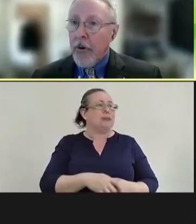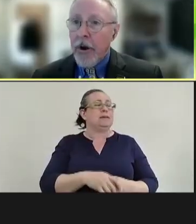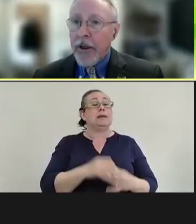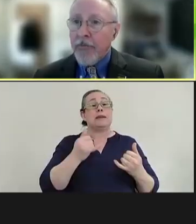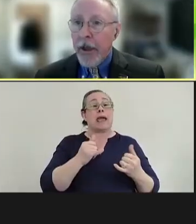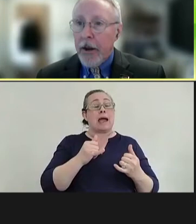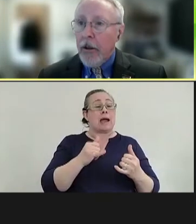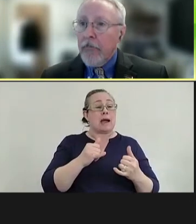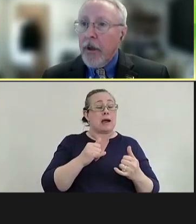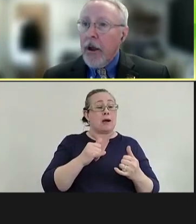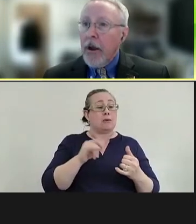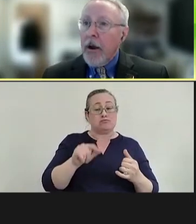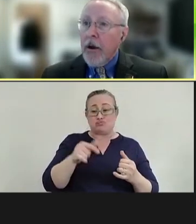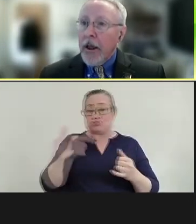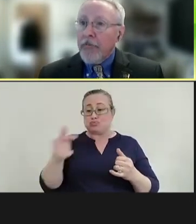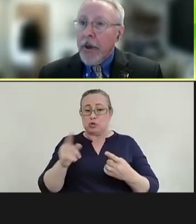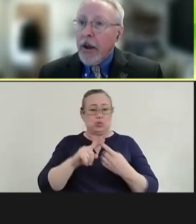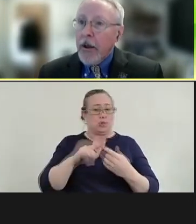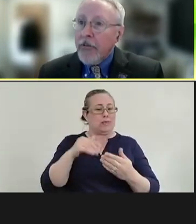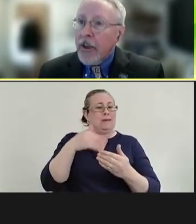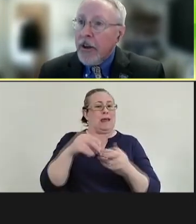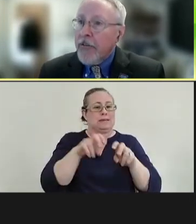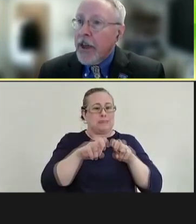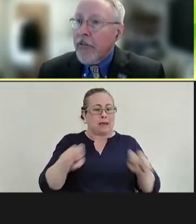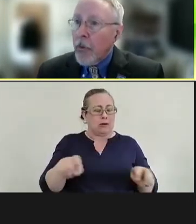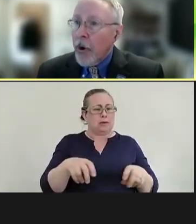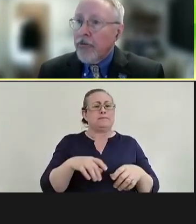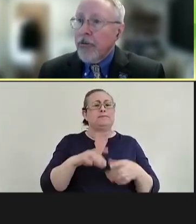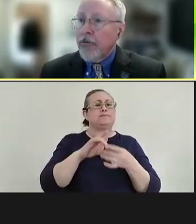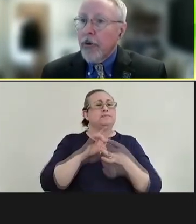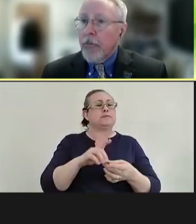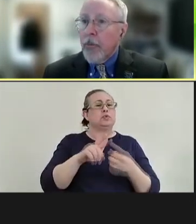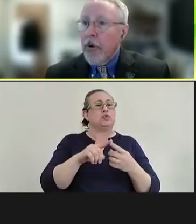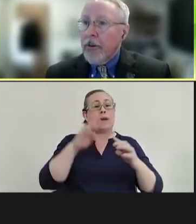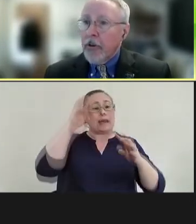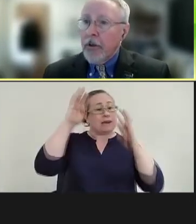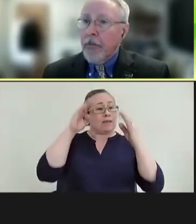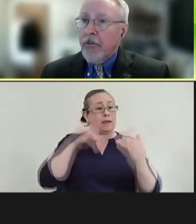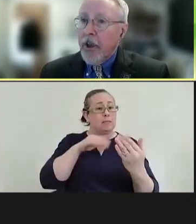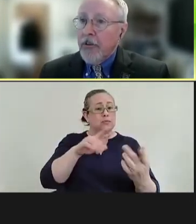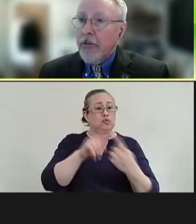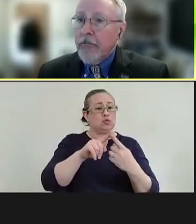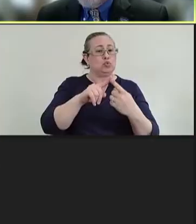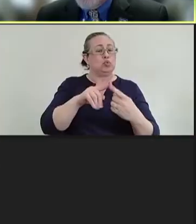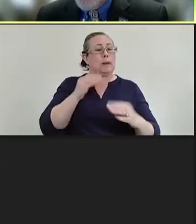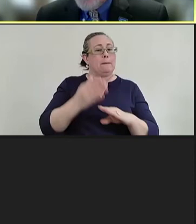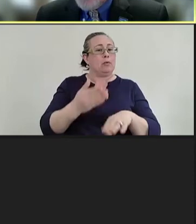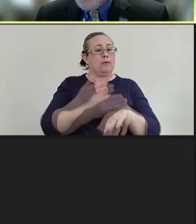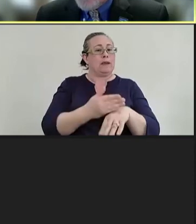our next panel. Our next panel is innovative approaches to improve adult immunization. The